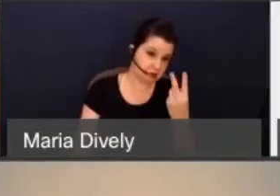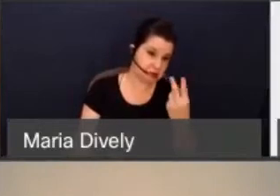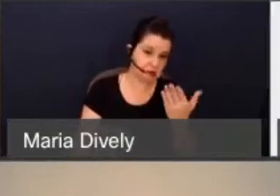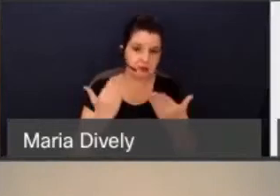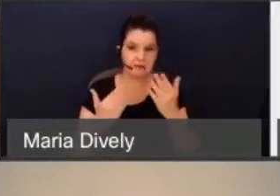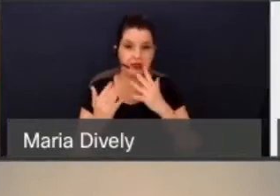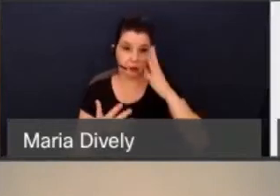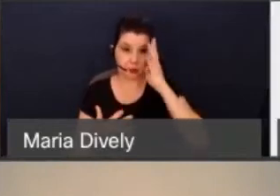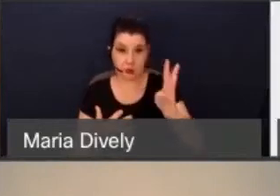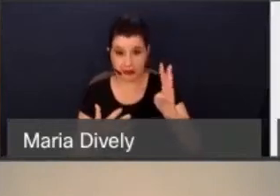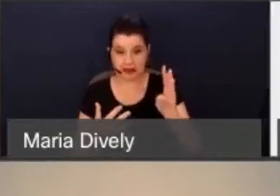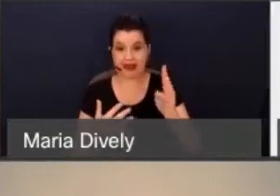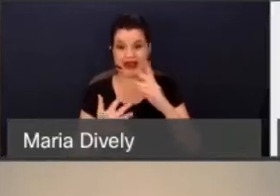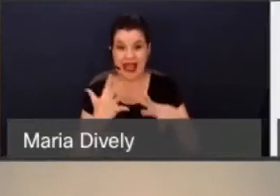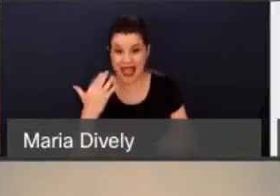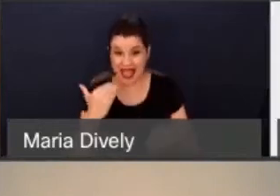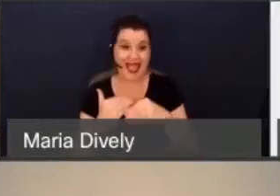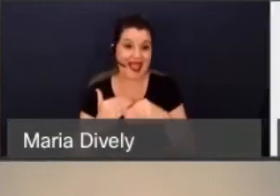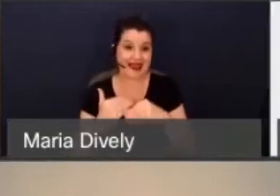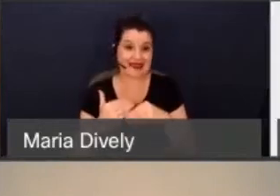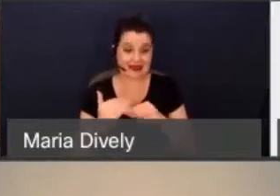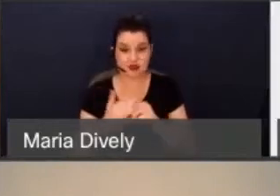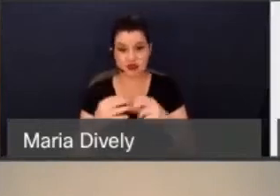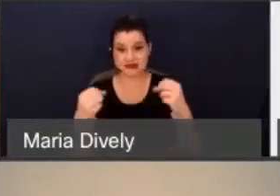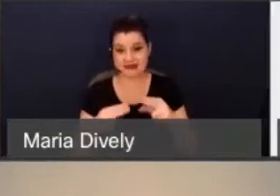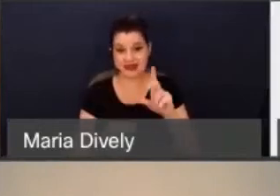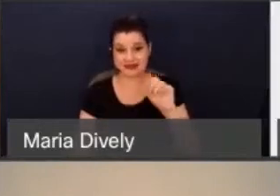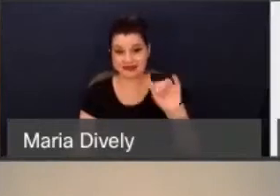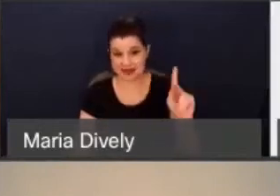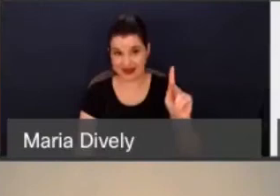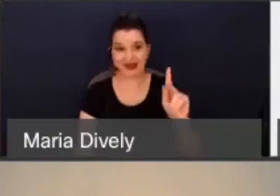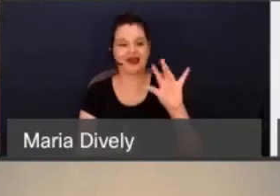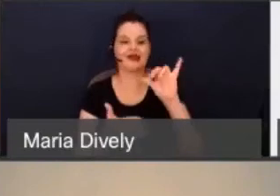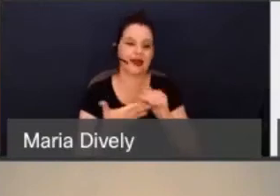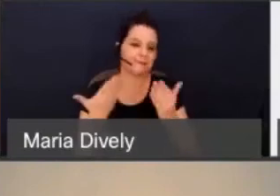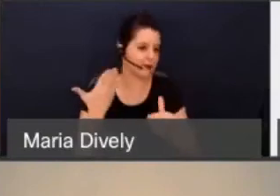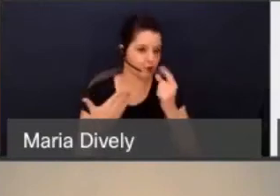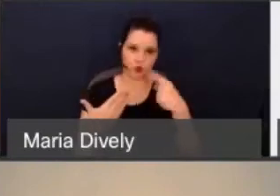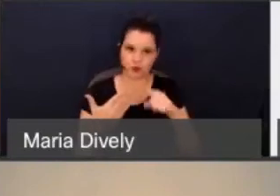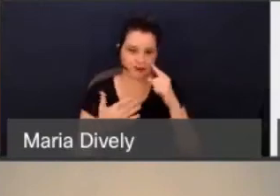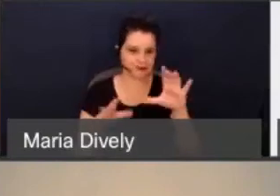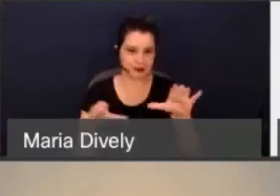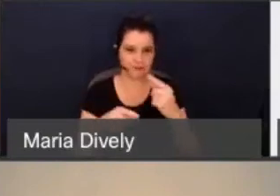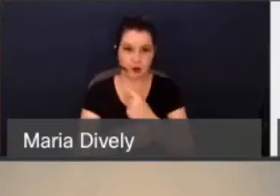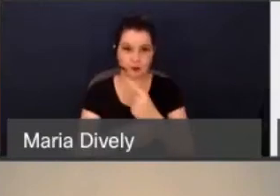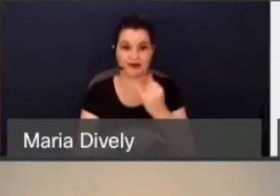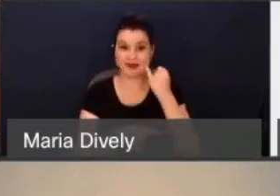created and added to the slide deck and those may not have been done properly if they were added by